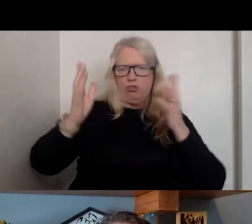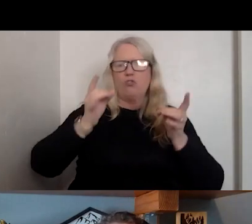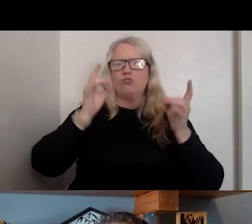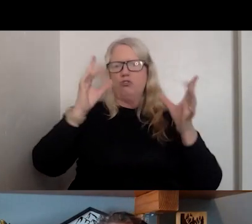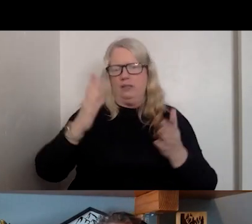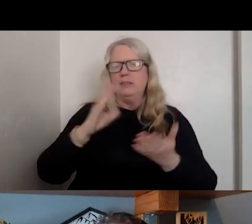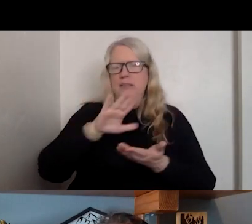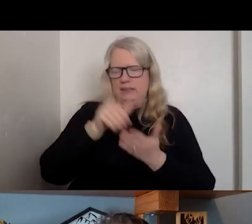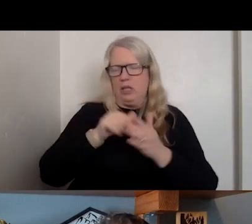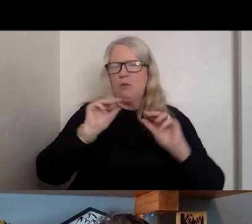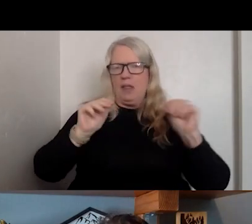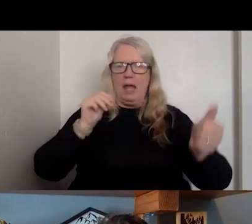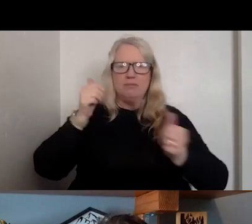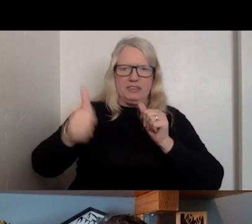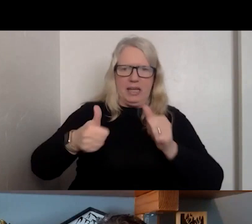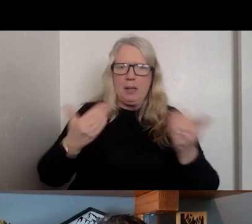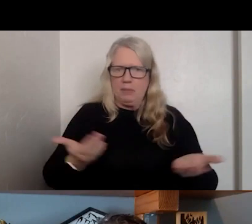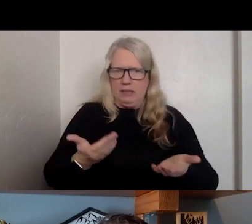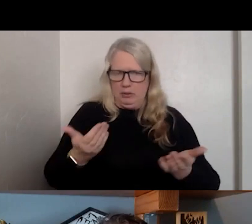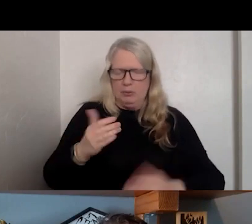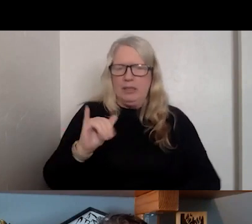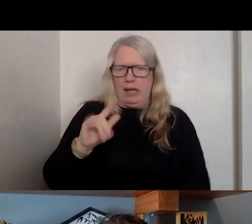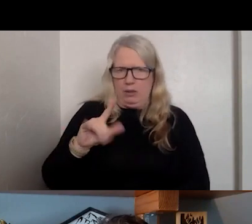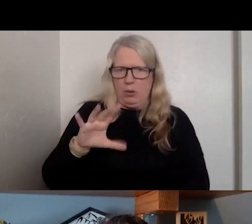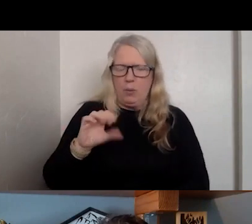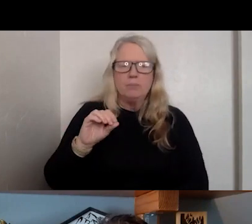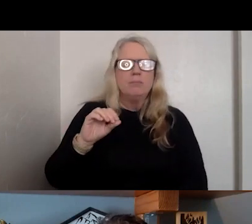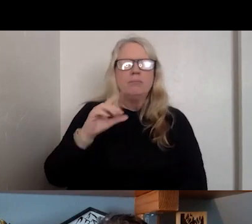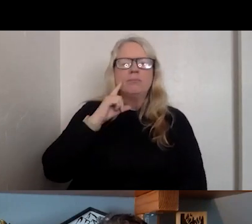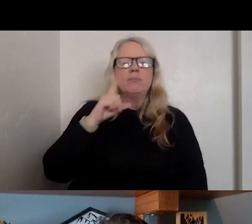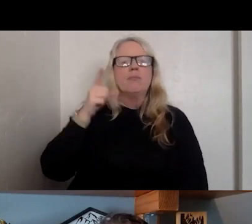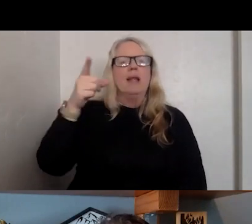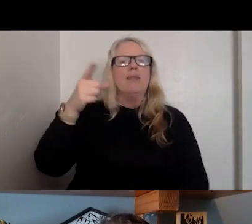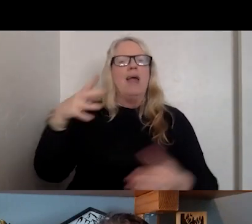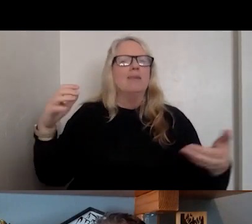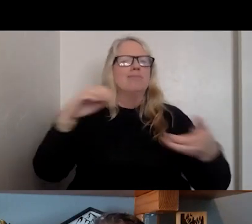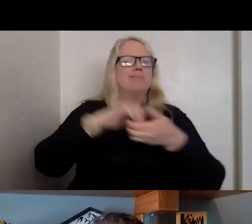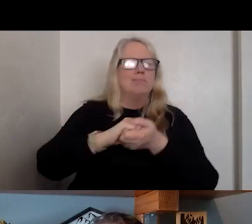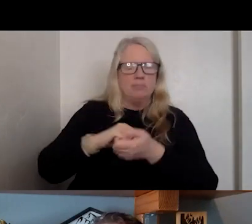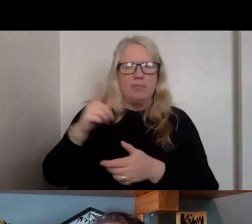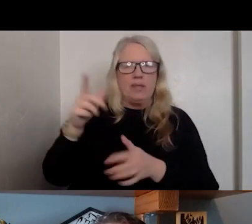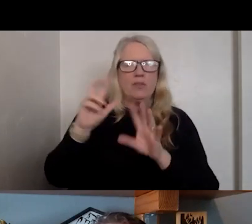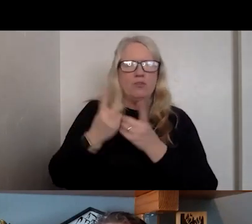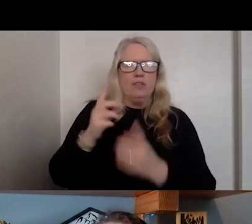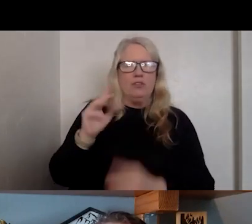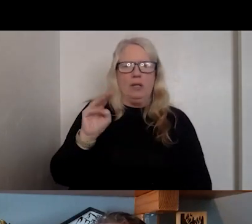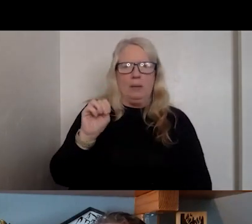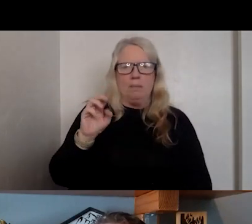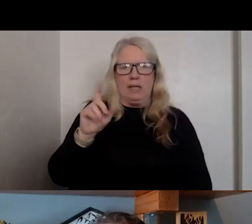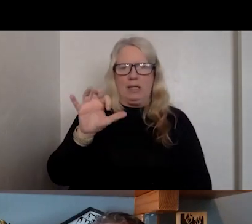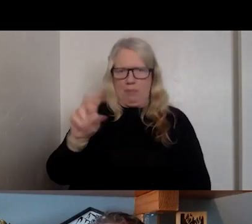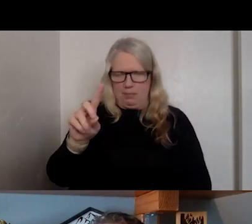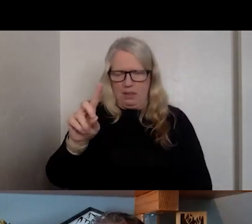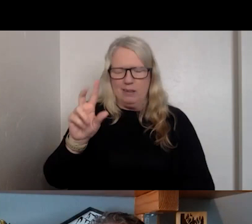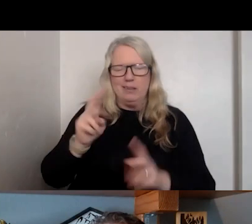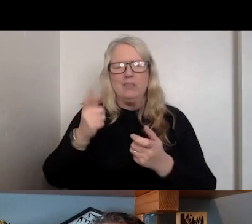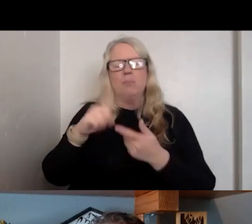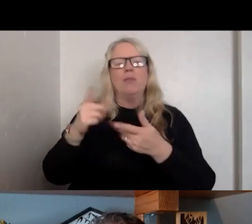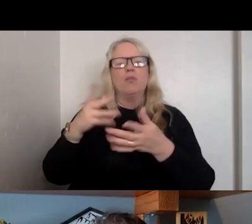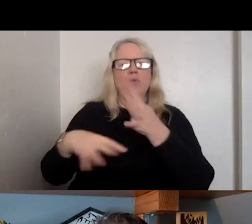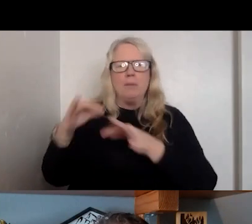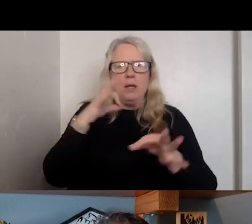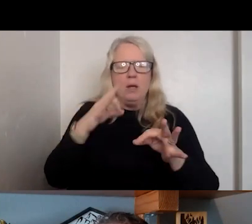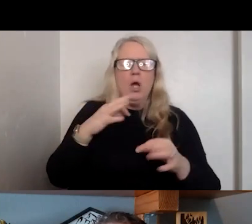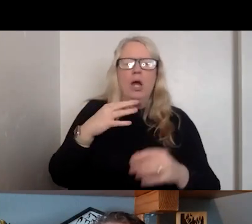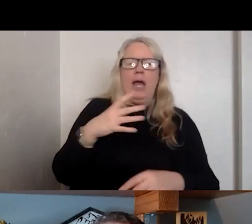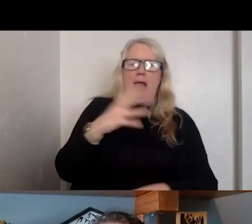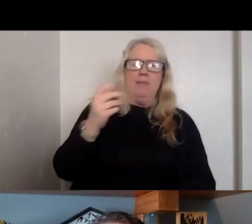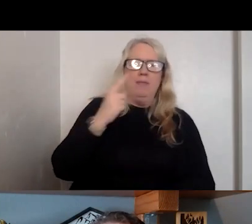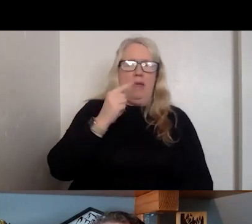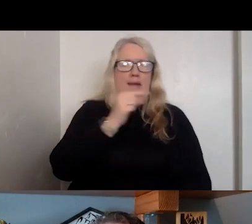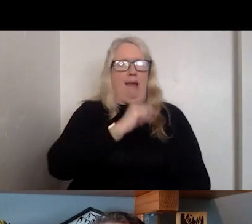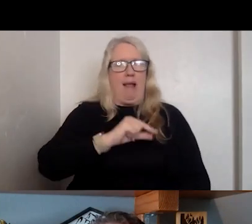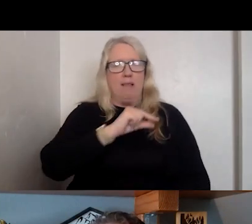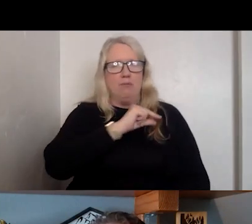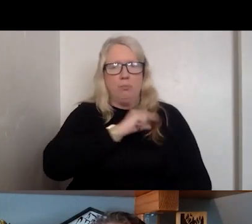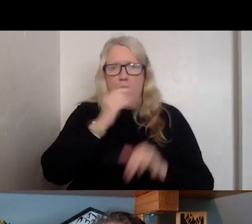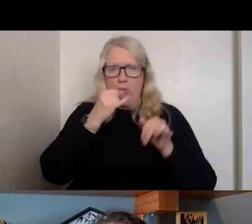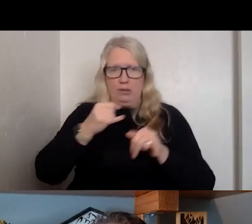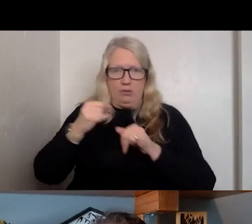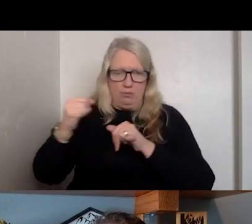WHICH ARE JOINTLY FUNDED BY MEDICAID ELIGIBLE INDIVIDUALS AS WELL AS THE